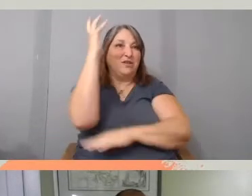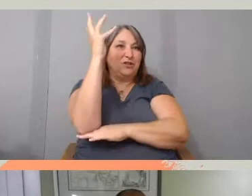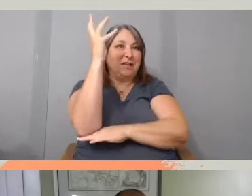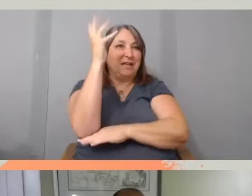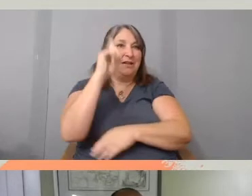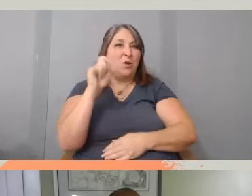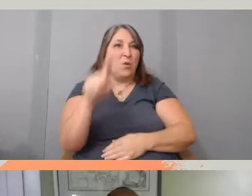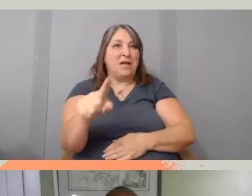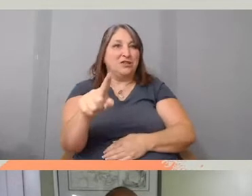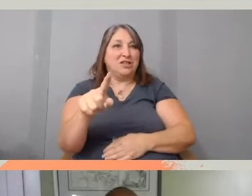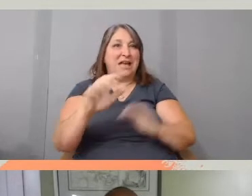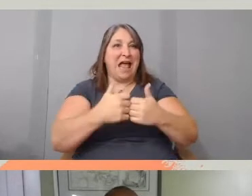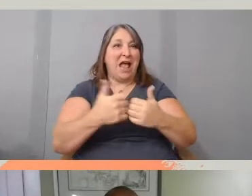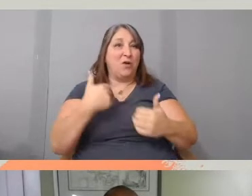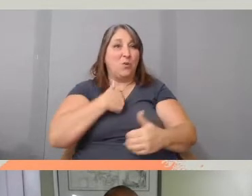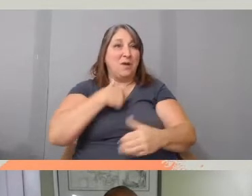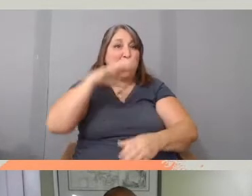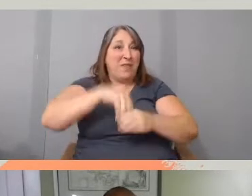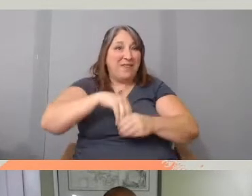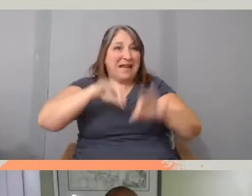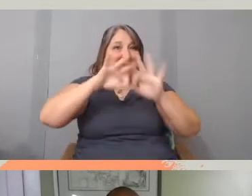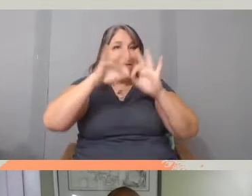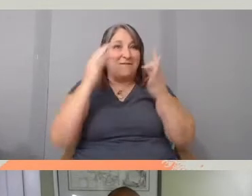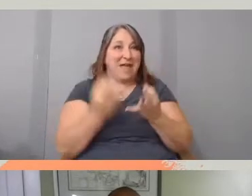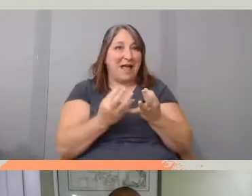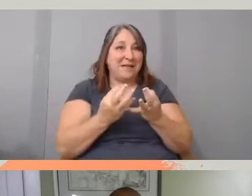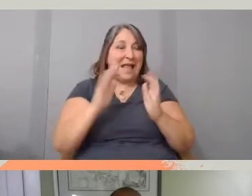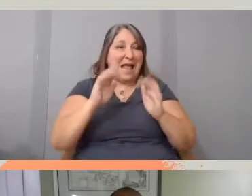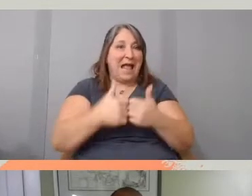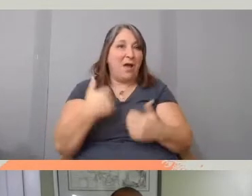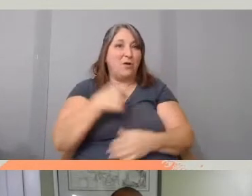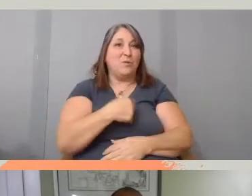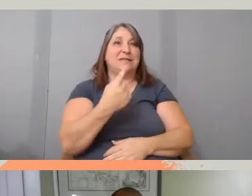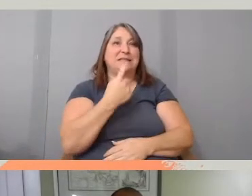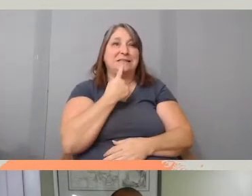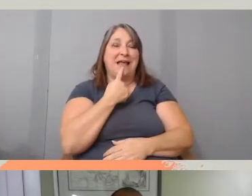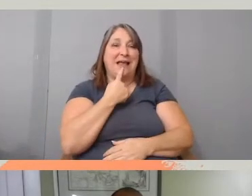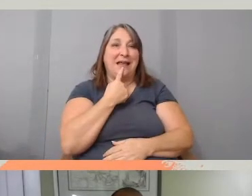within a family say, sort of navigate the differences